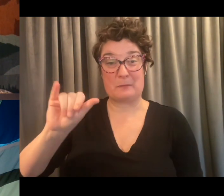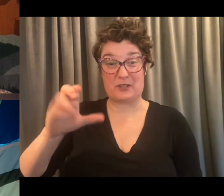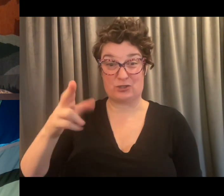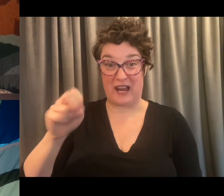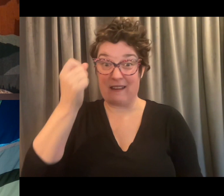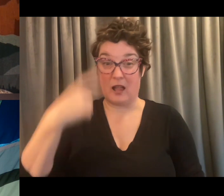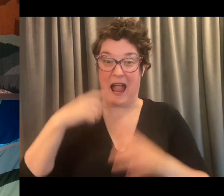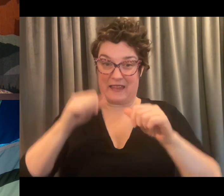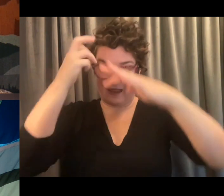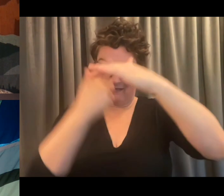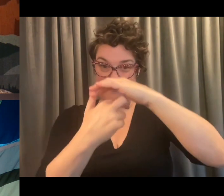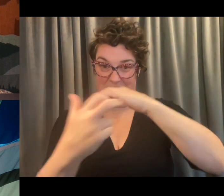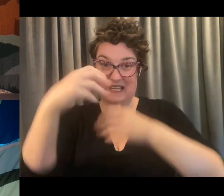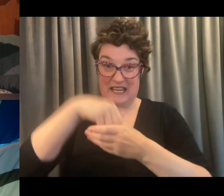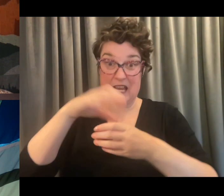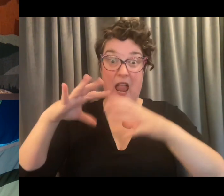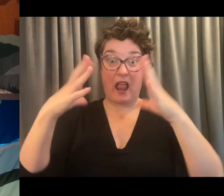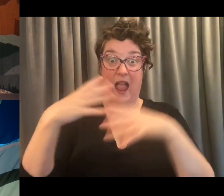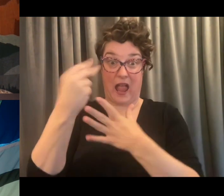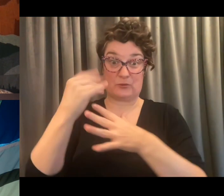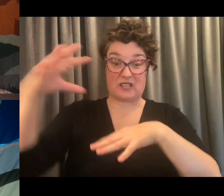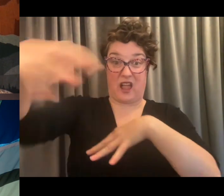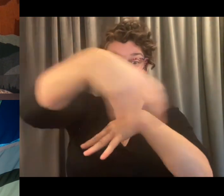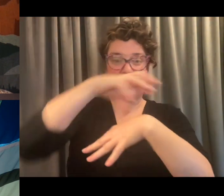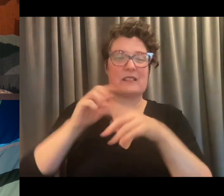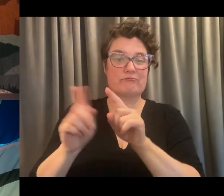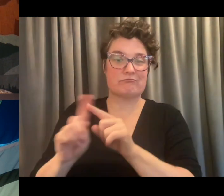And it was covered in eyeballs and the top came off of it so I'd start